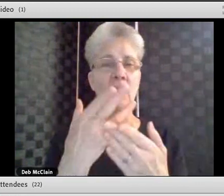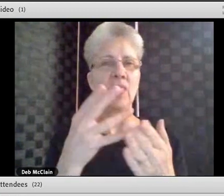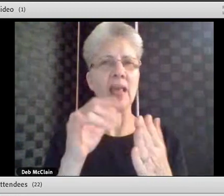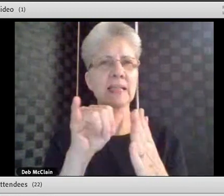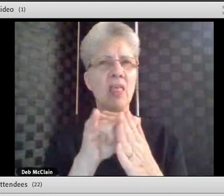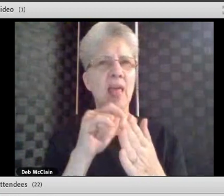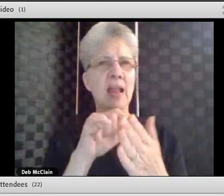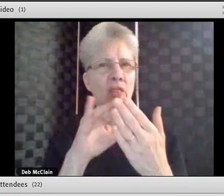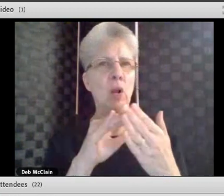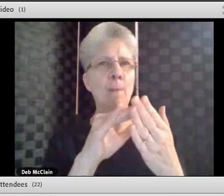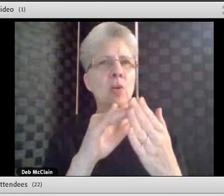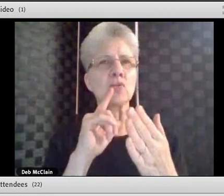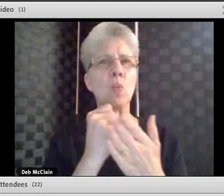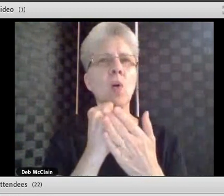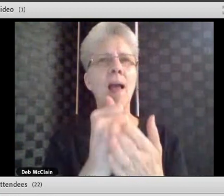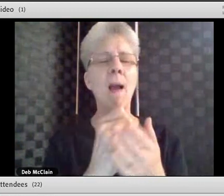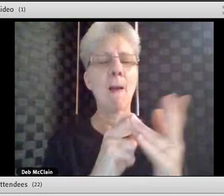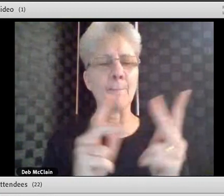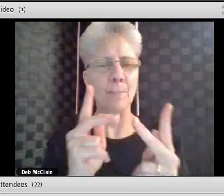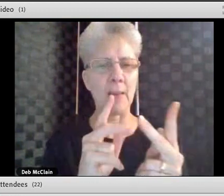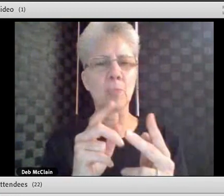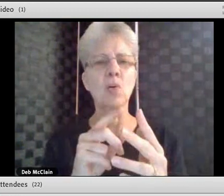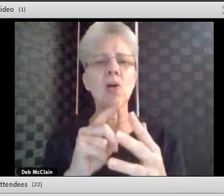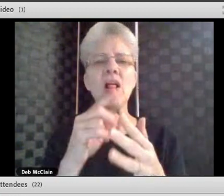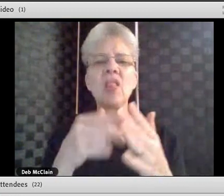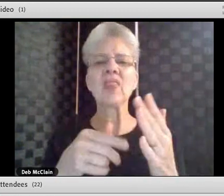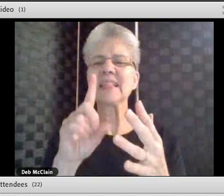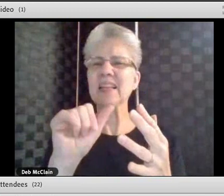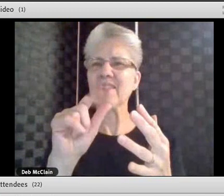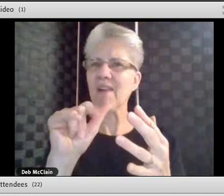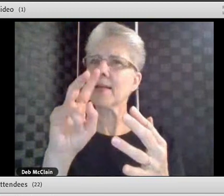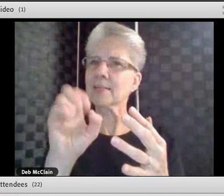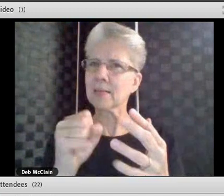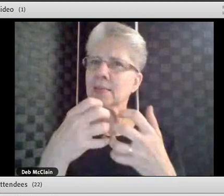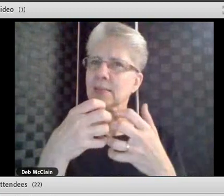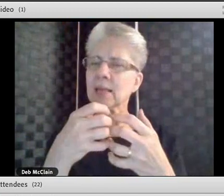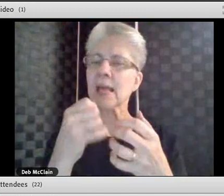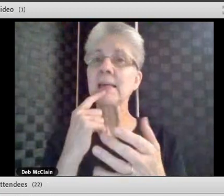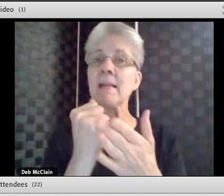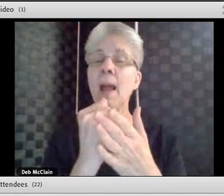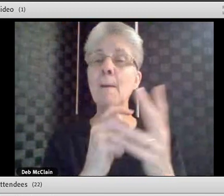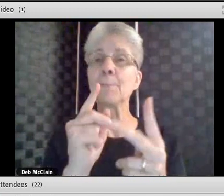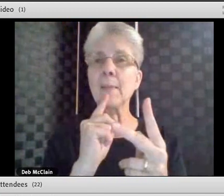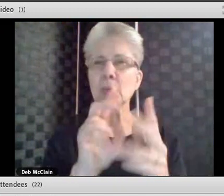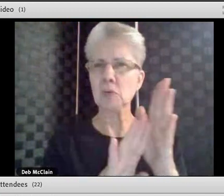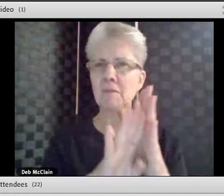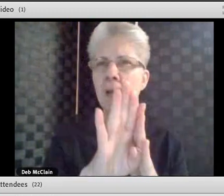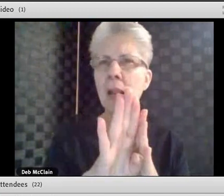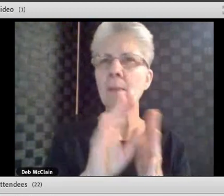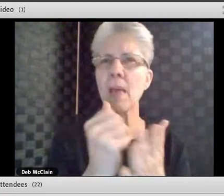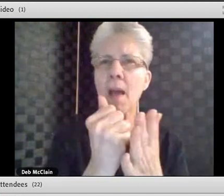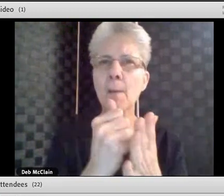that are going to help people. These devices can really help you develop things to help people, and I'll talk about a couple of industries